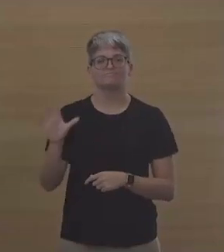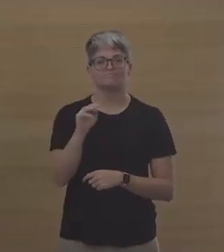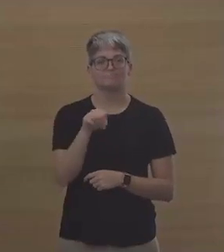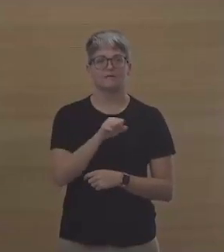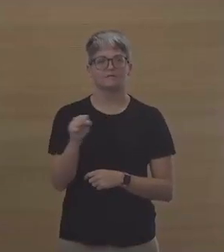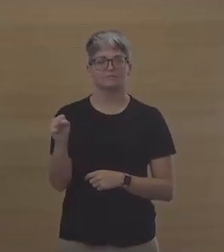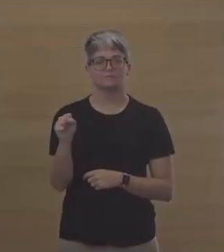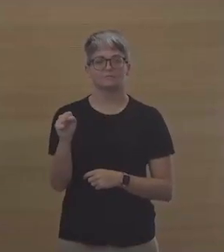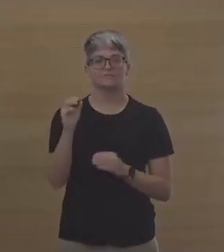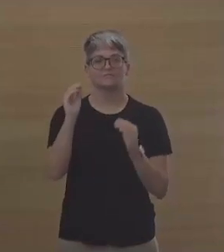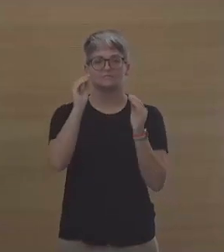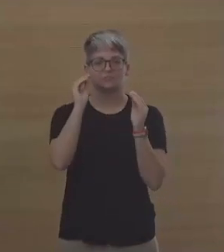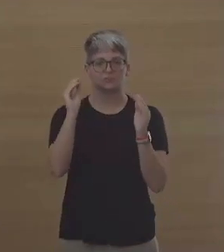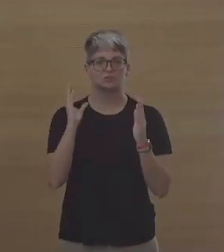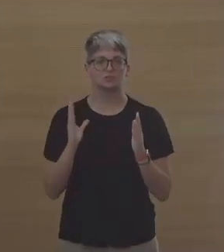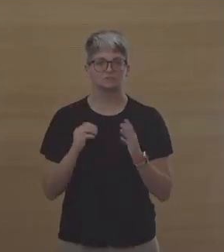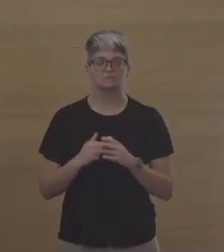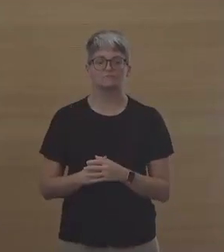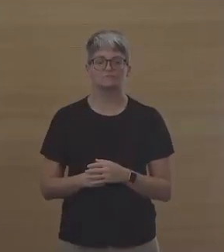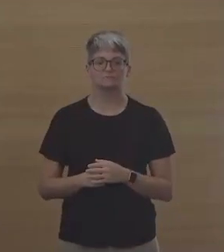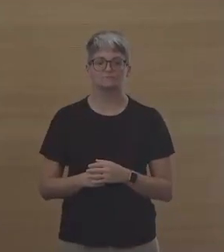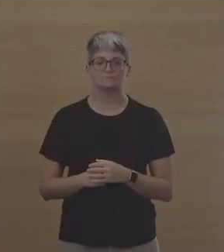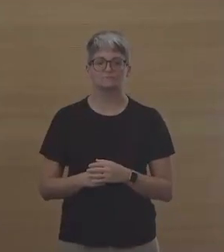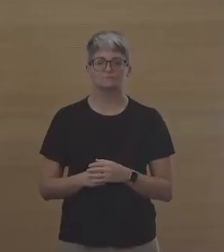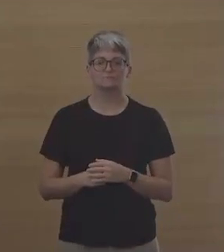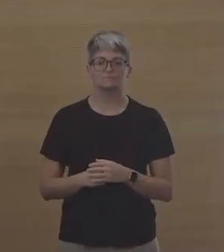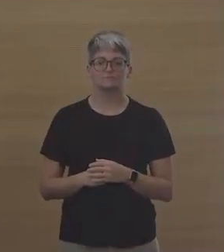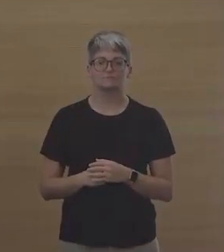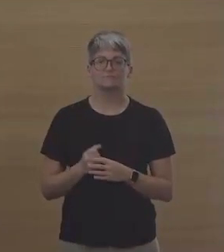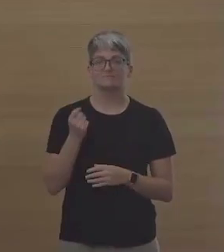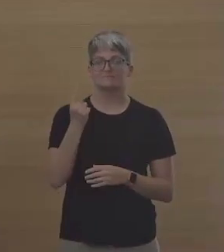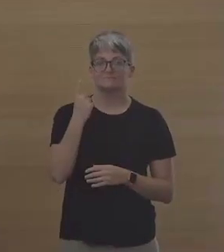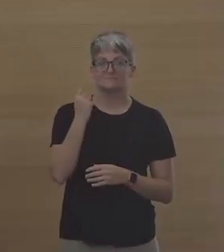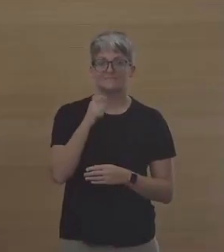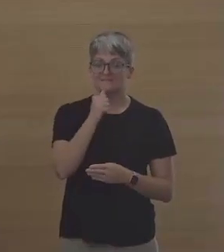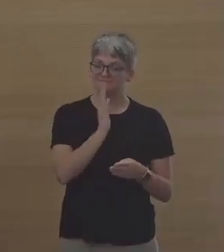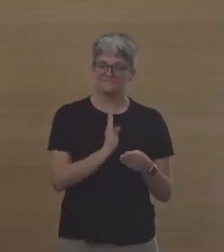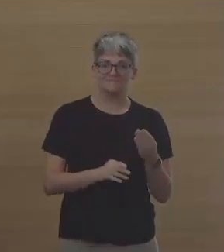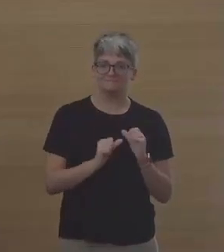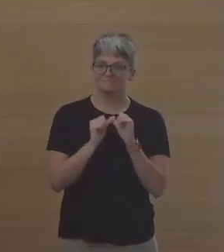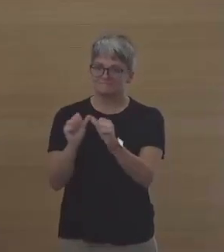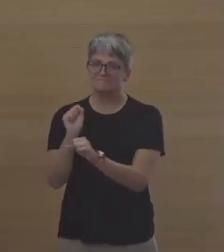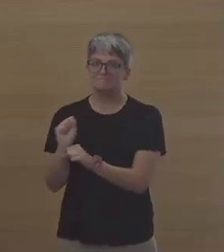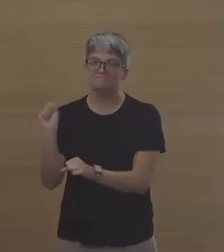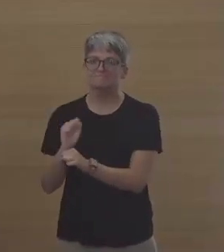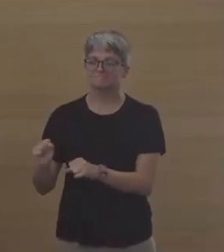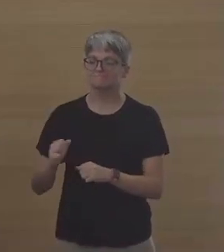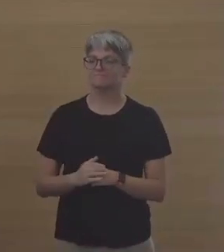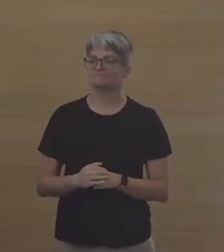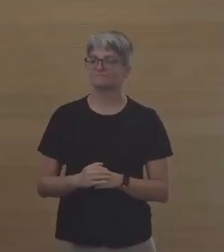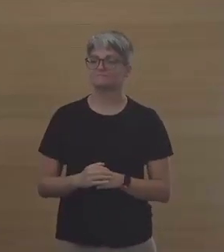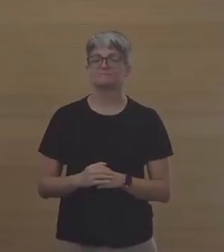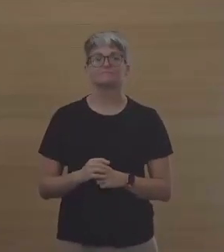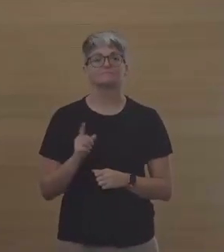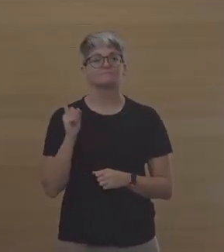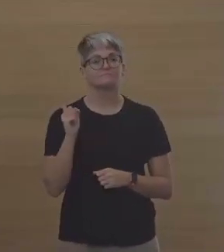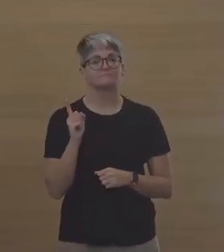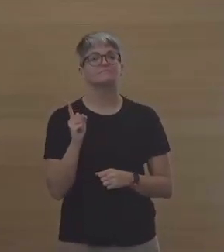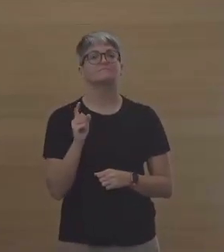but the work continues. And on the screen, is that same black and white image